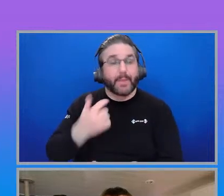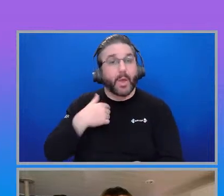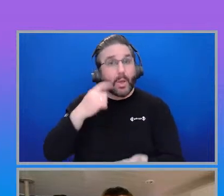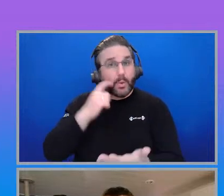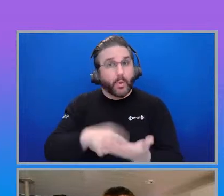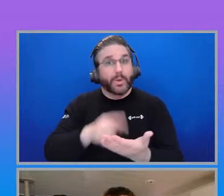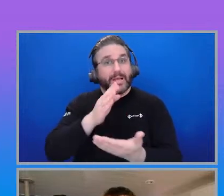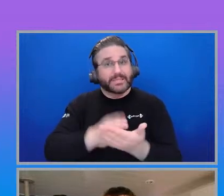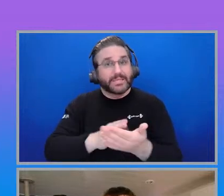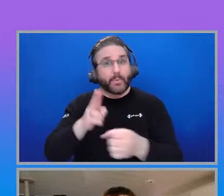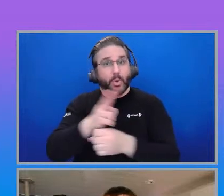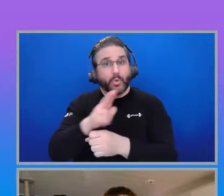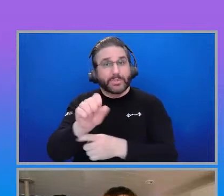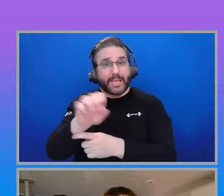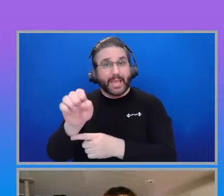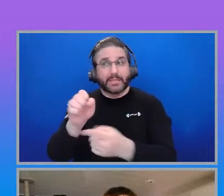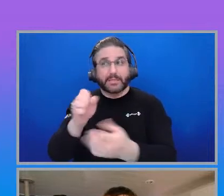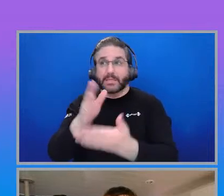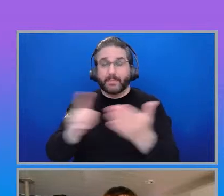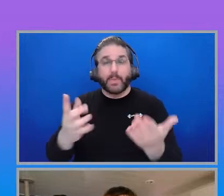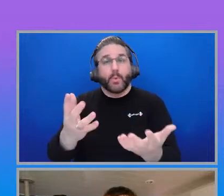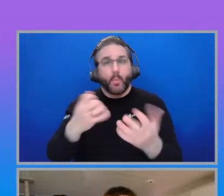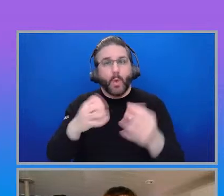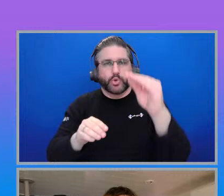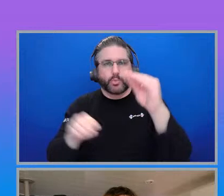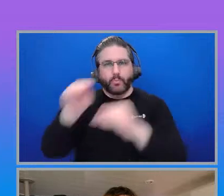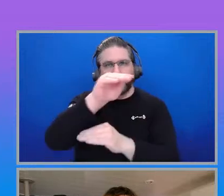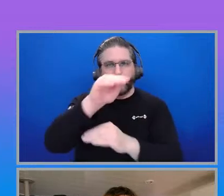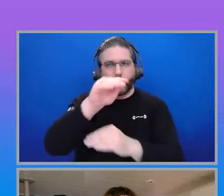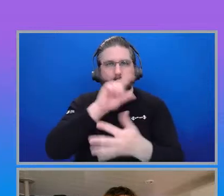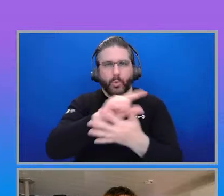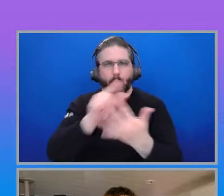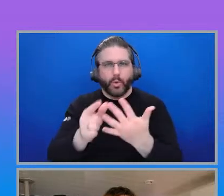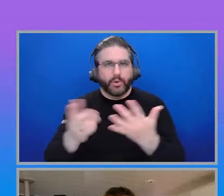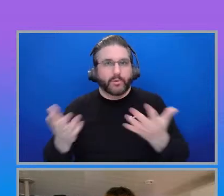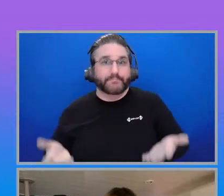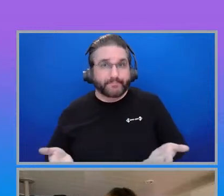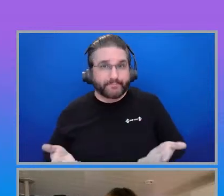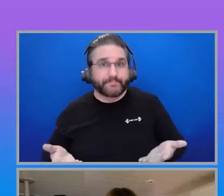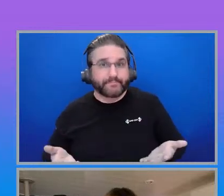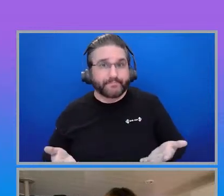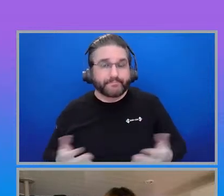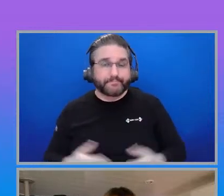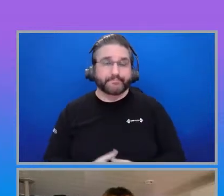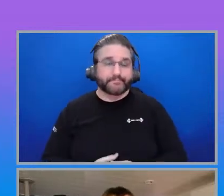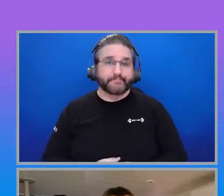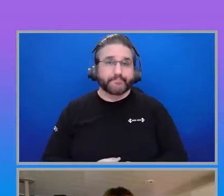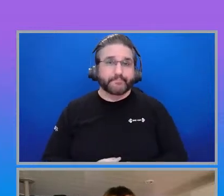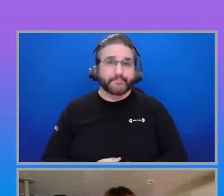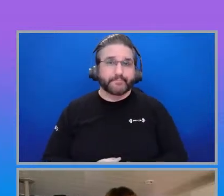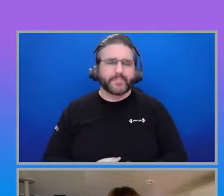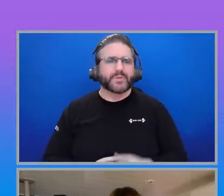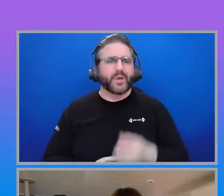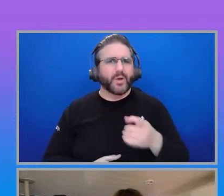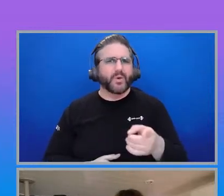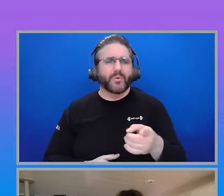these use cases where people did want to move things around. And